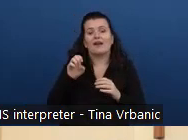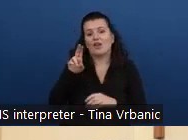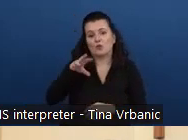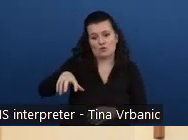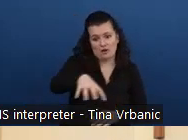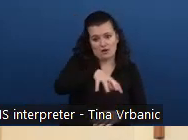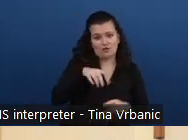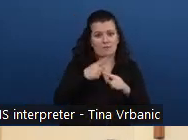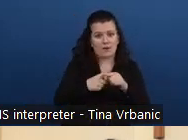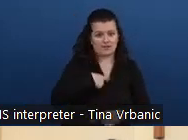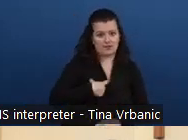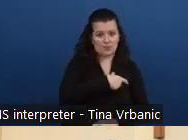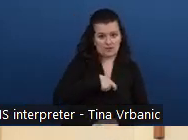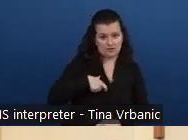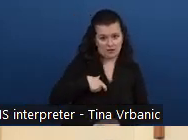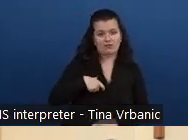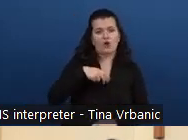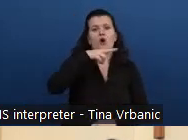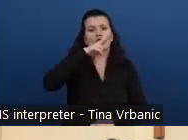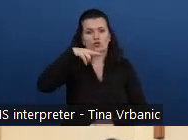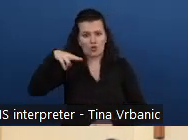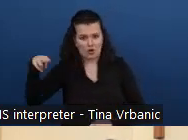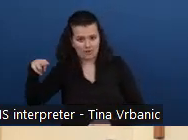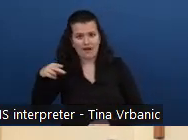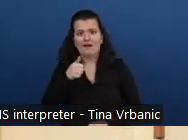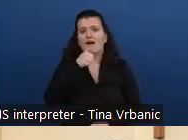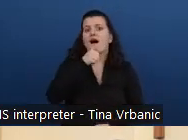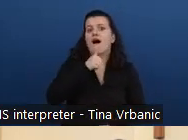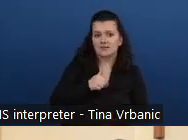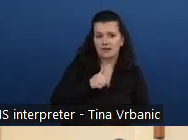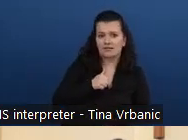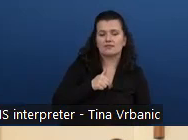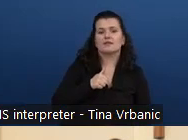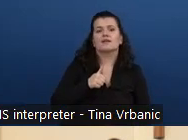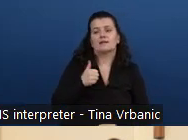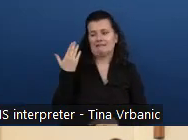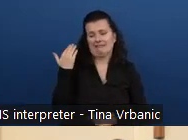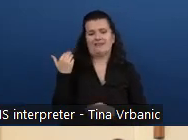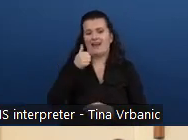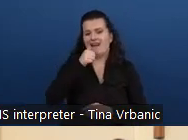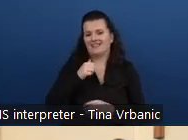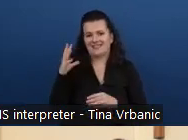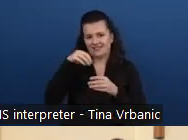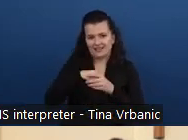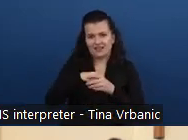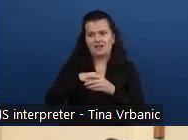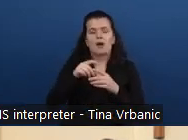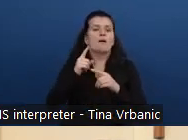We recently got our first member in Iceland. And the UK, of course.